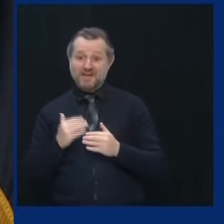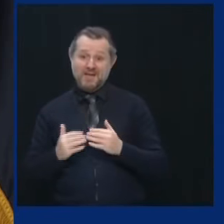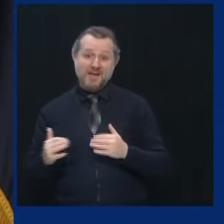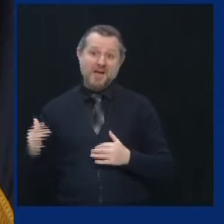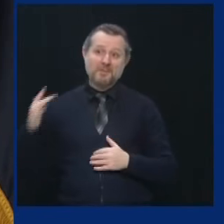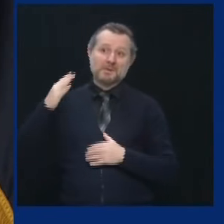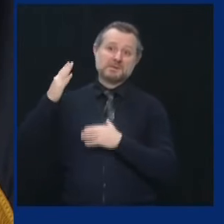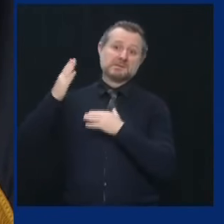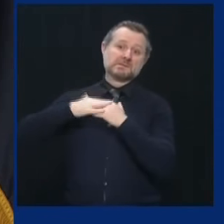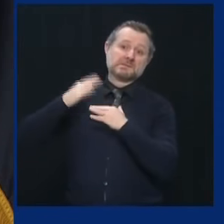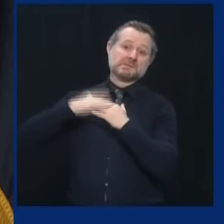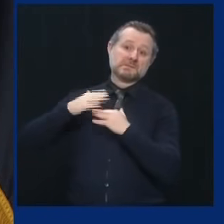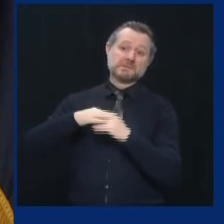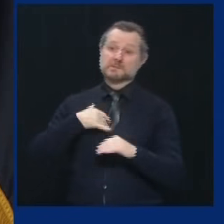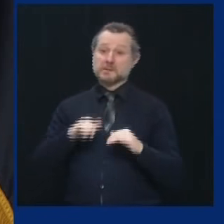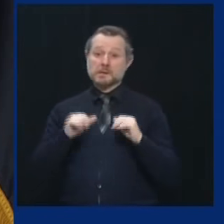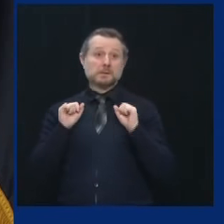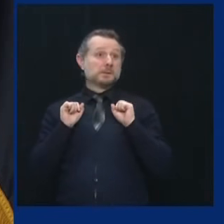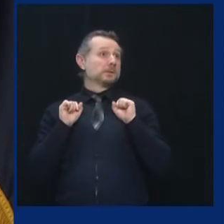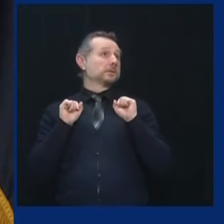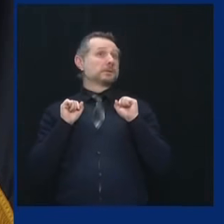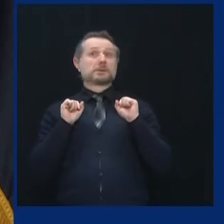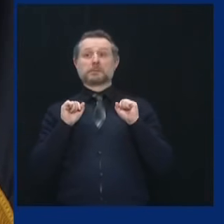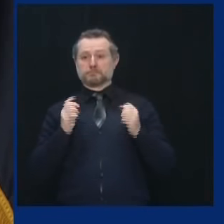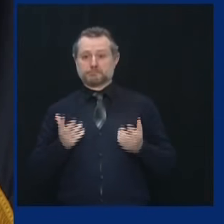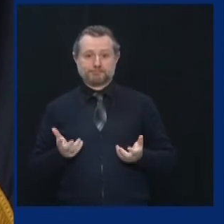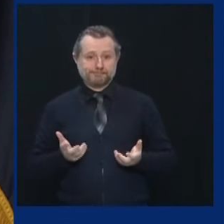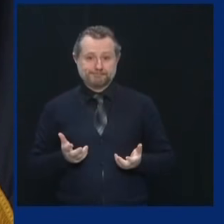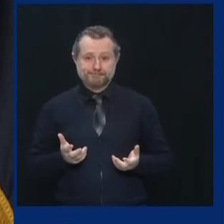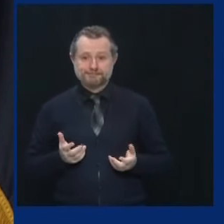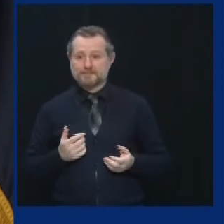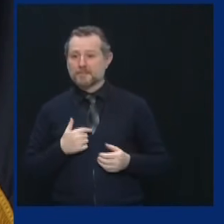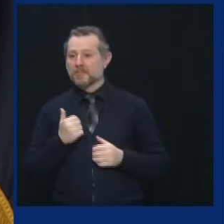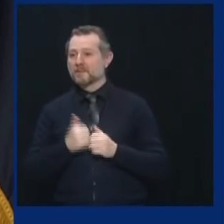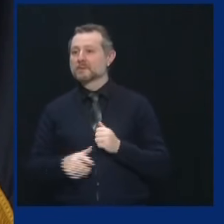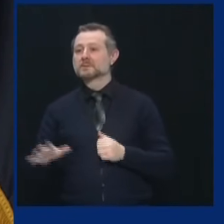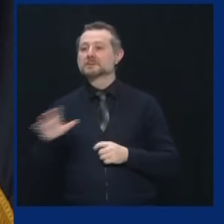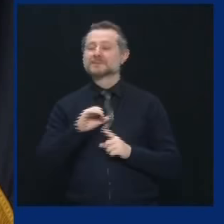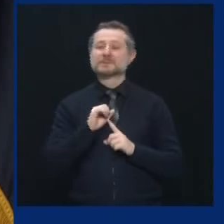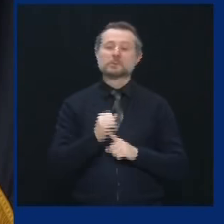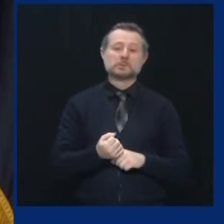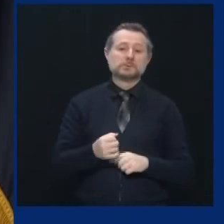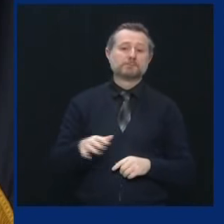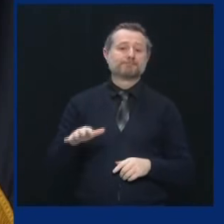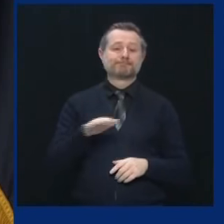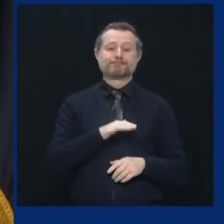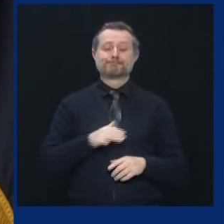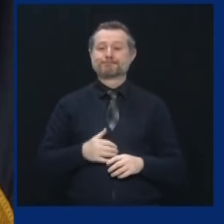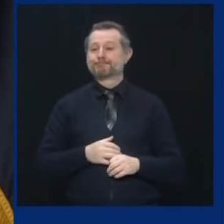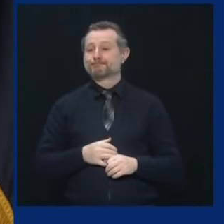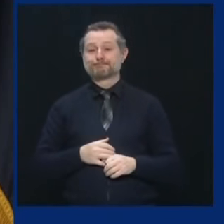RESTAURANTS OPEN LATE, THAT